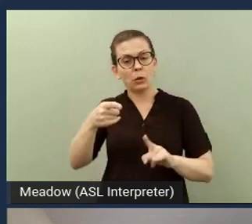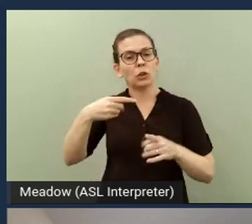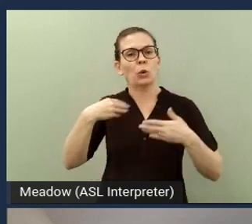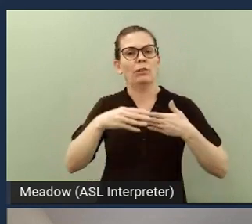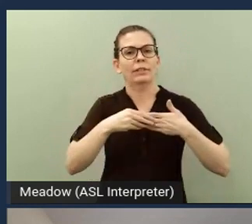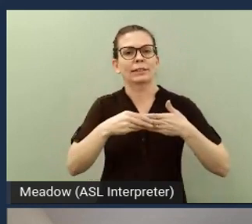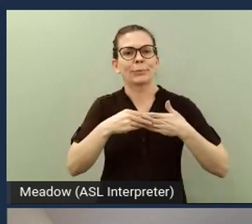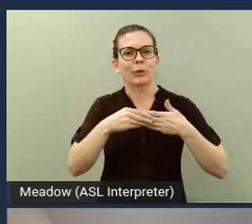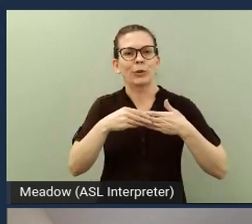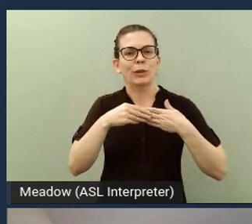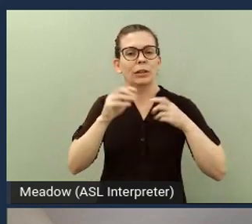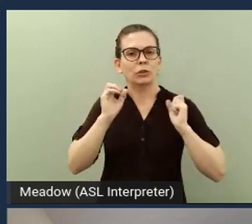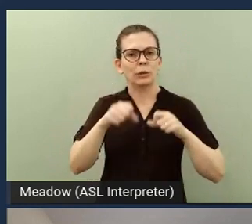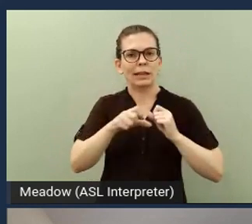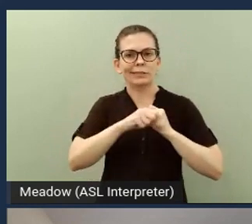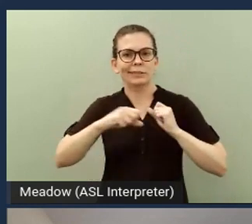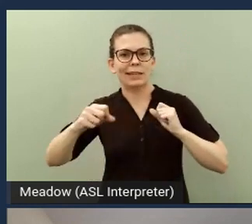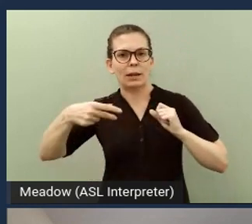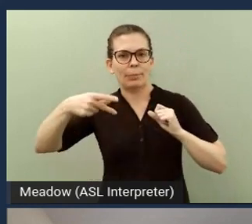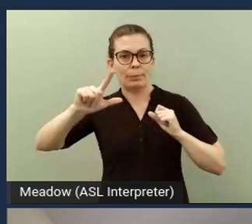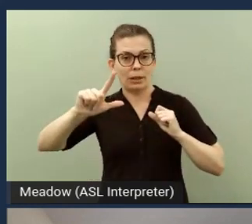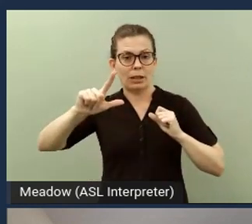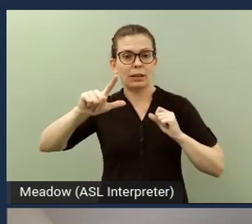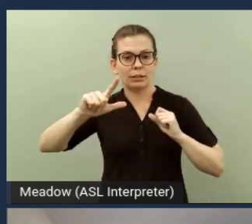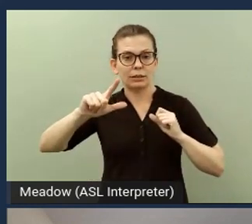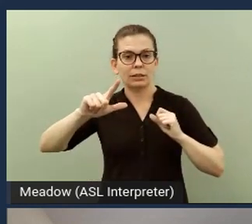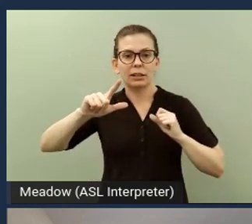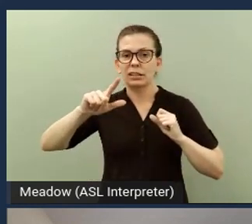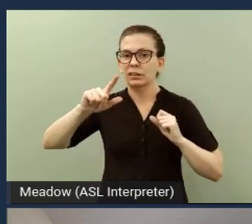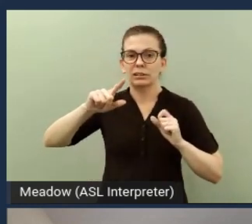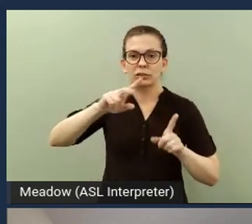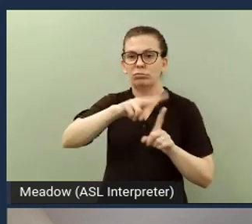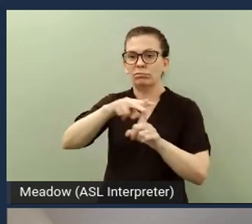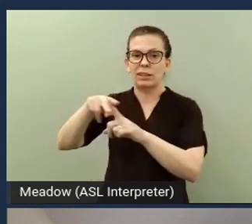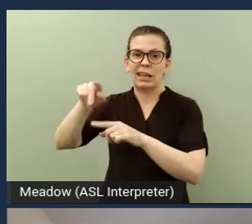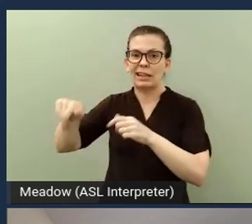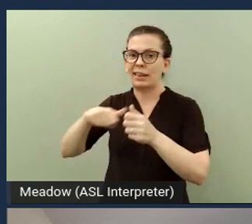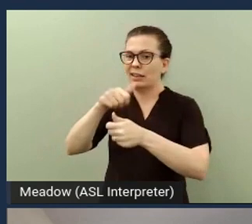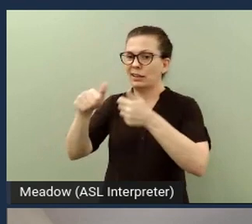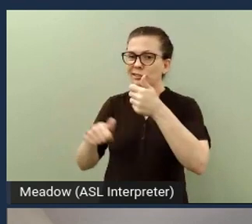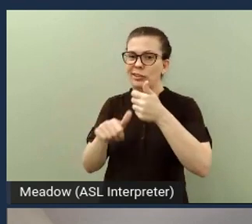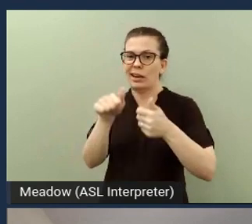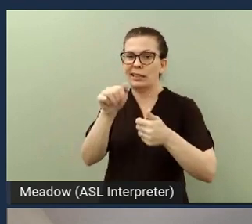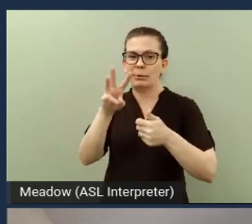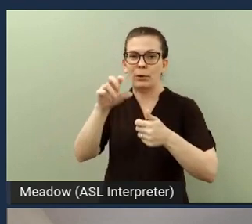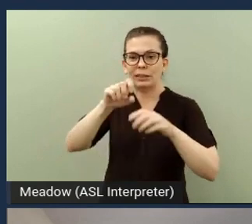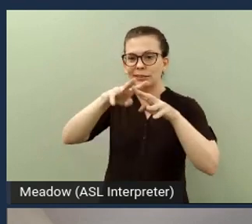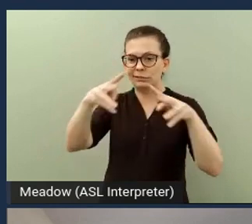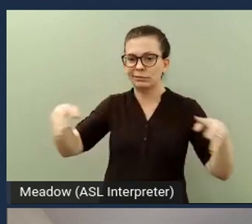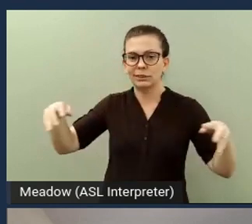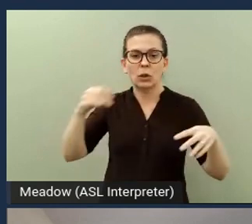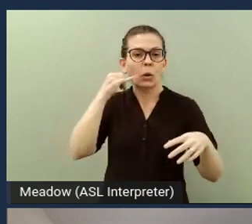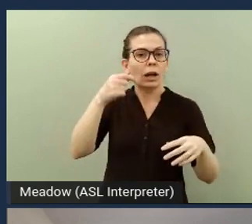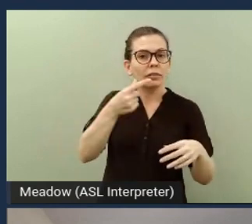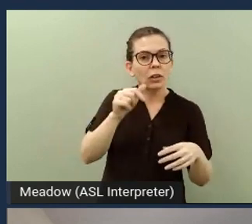to extend your pipelines to anything in the AWS ecosystem, so if that's Glue, you can do it based on this notebook,